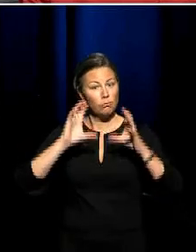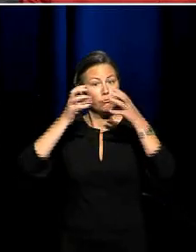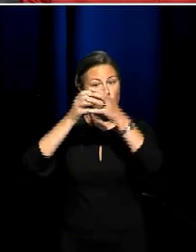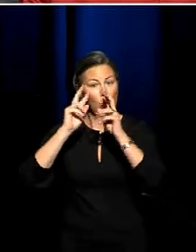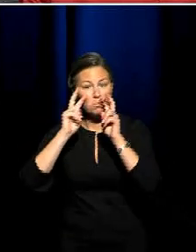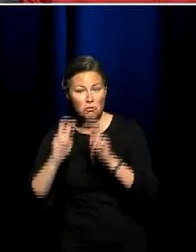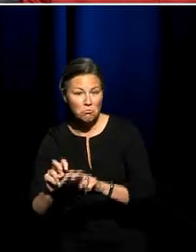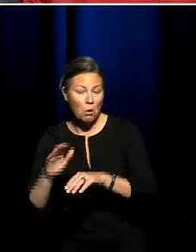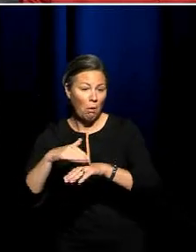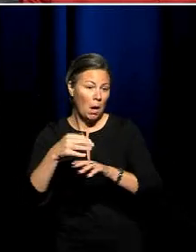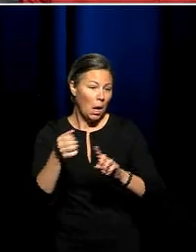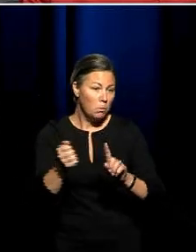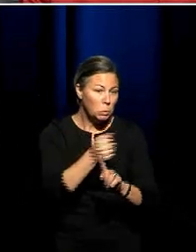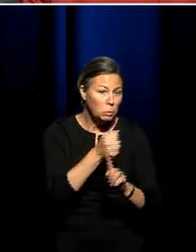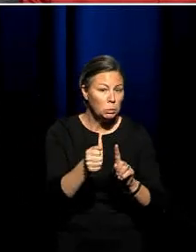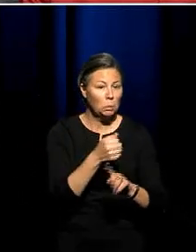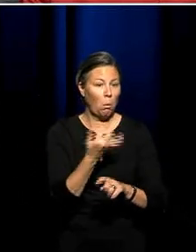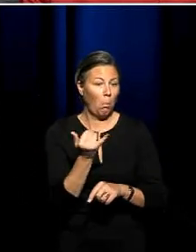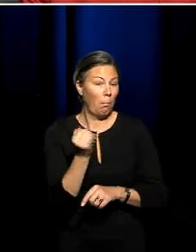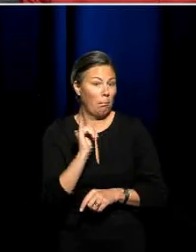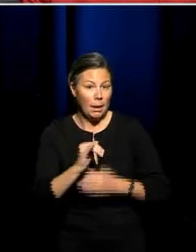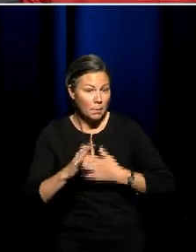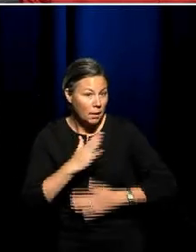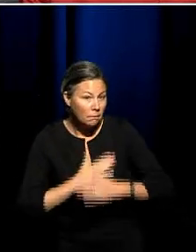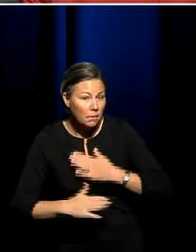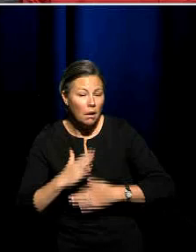or wrongdoing and to make recommendations on broad questions of